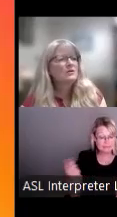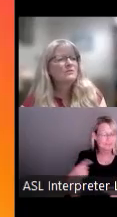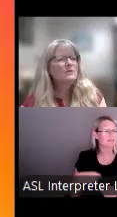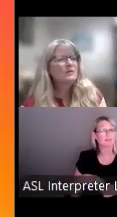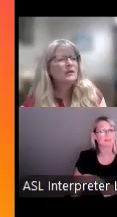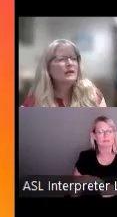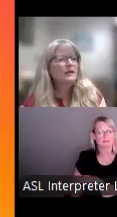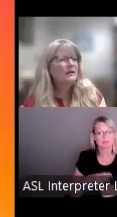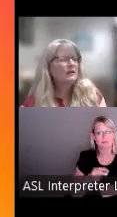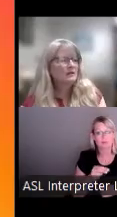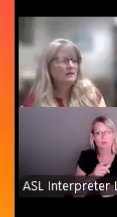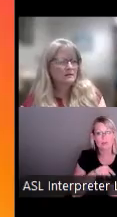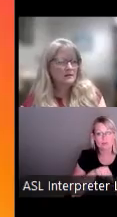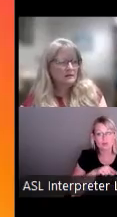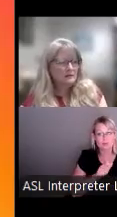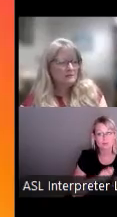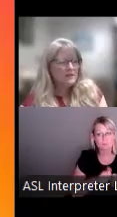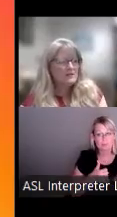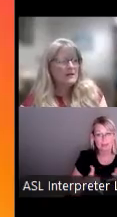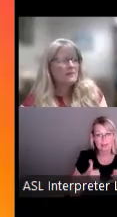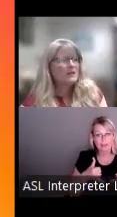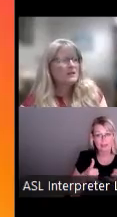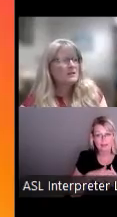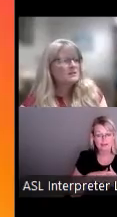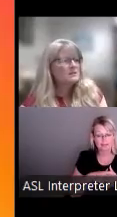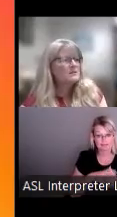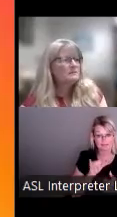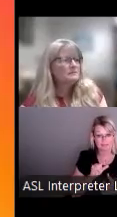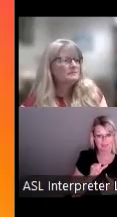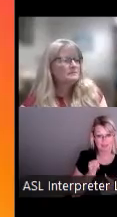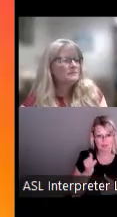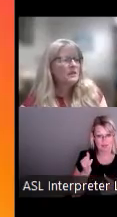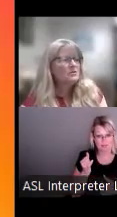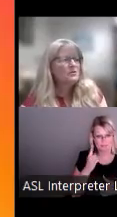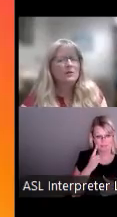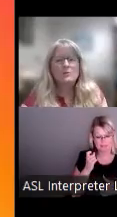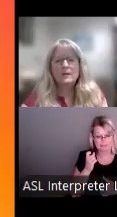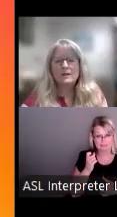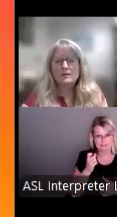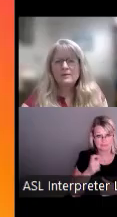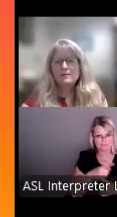struggle with playing, and is that because they struggle with